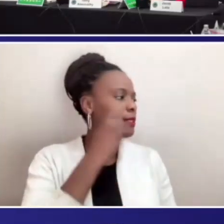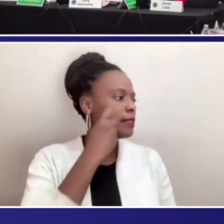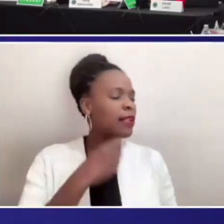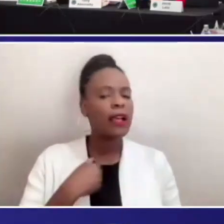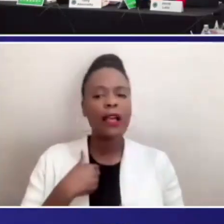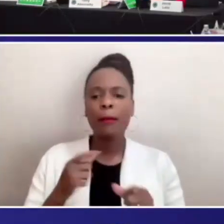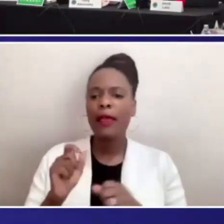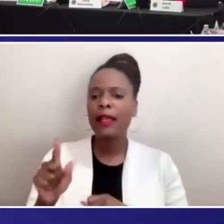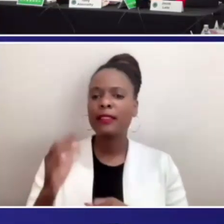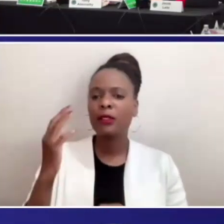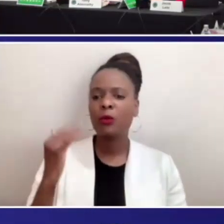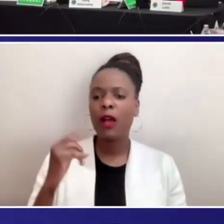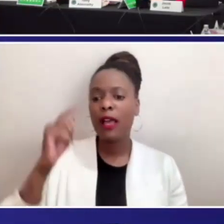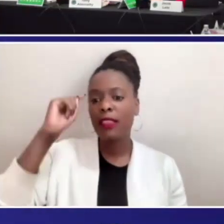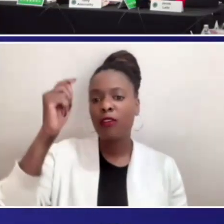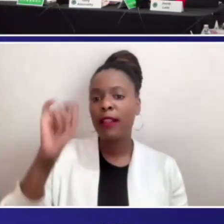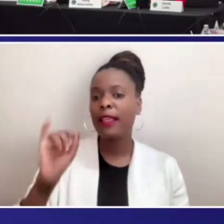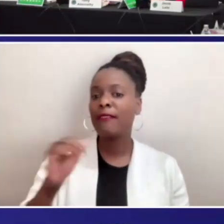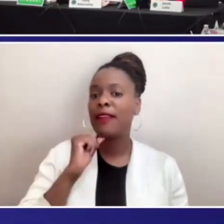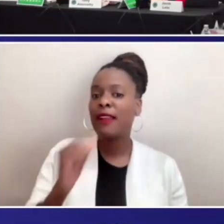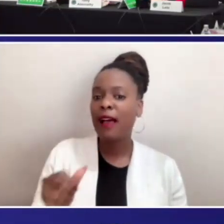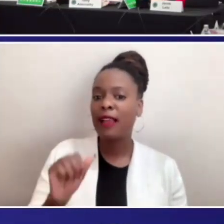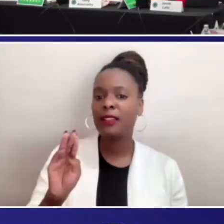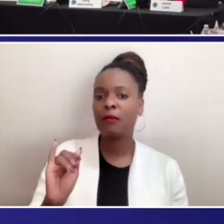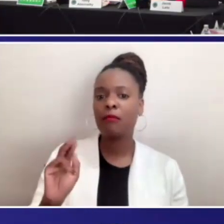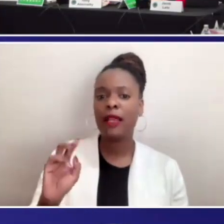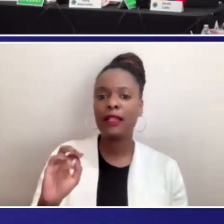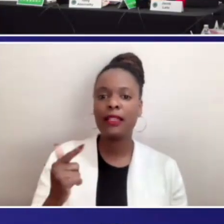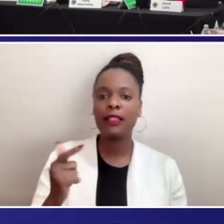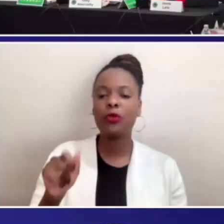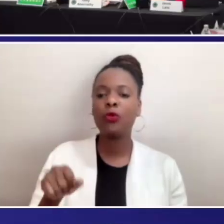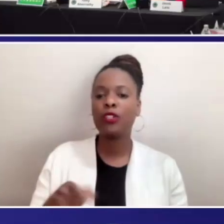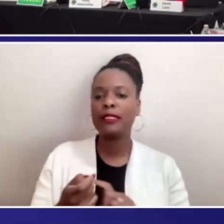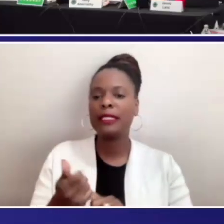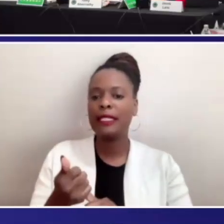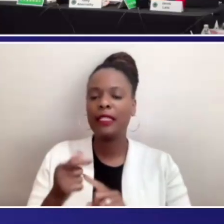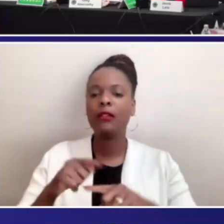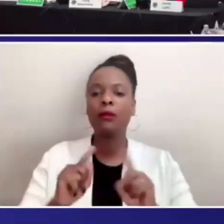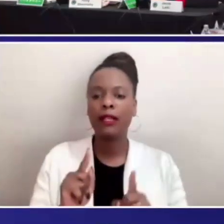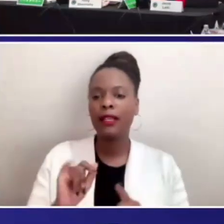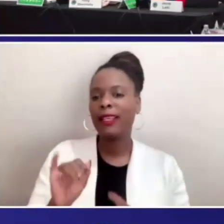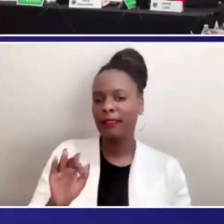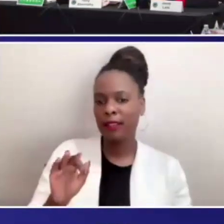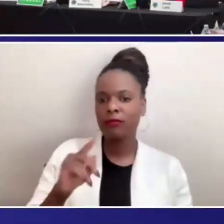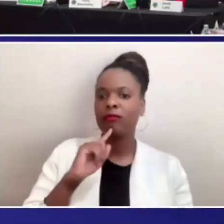because theoretically, if it's not binding, you could consider deleting it. But since it is binding in that -- in those parts, you can't.